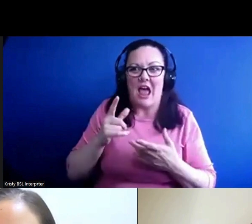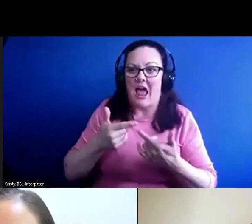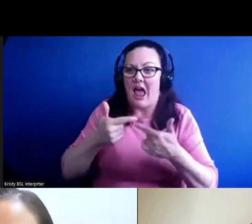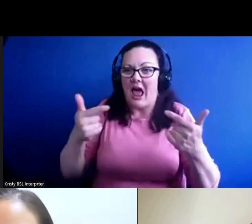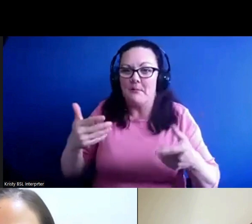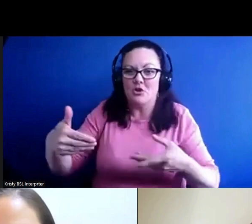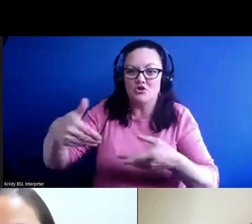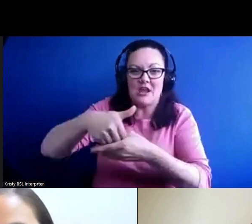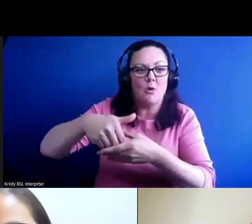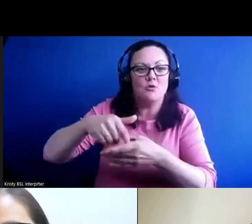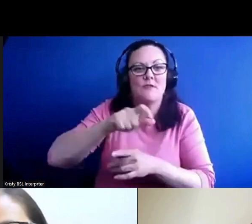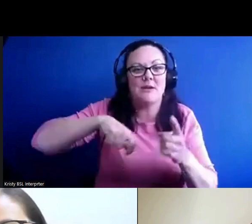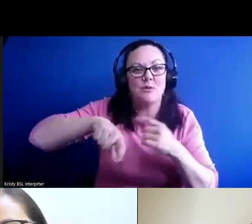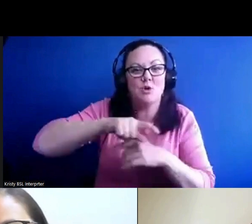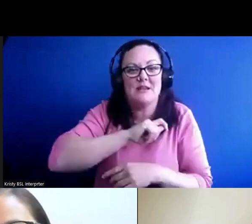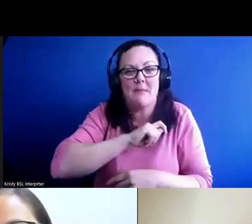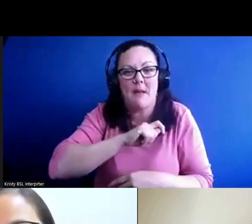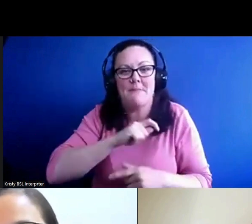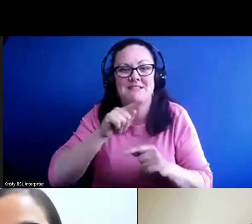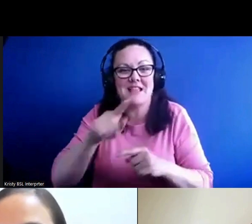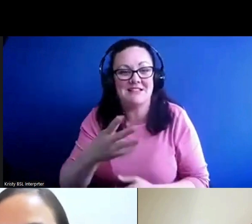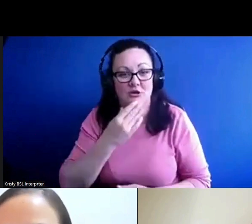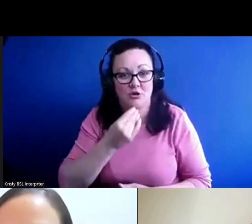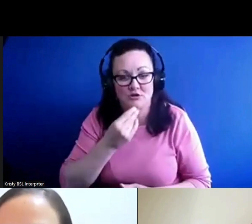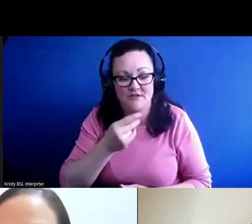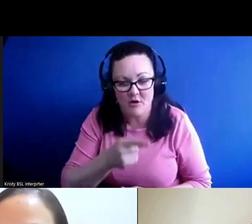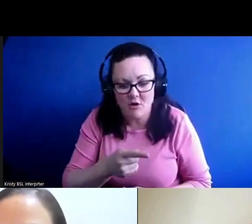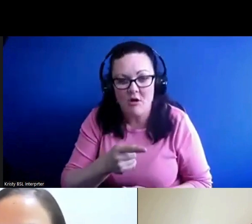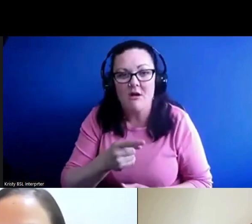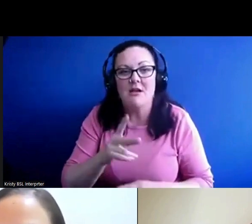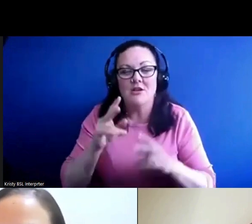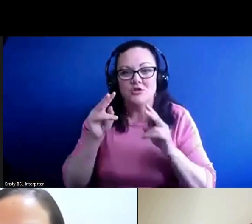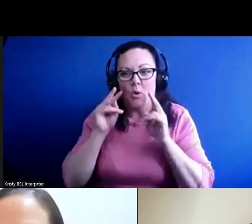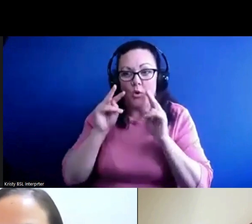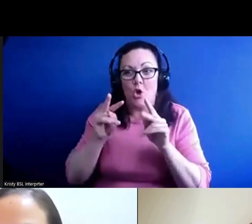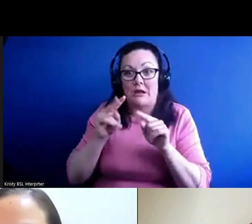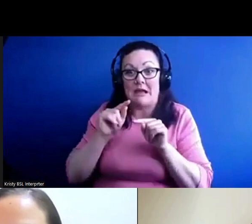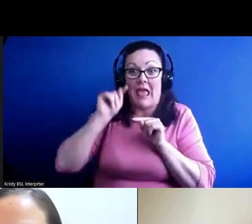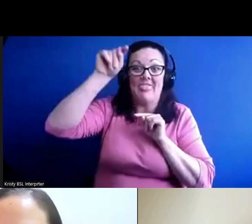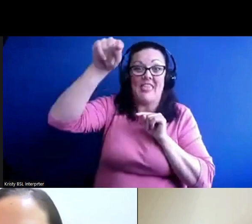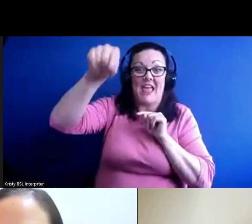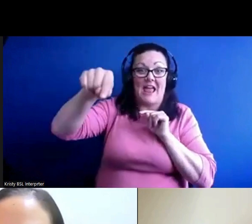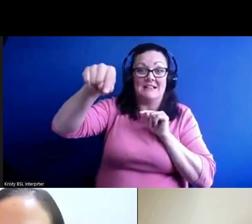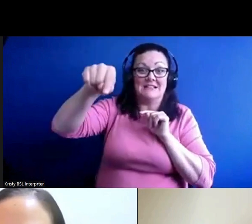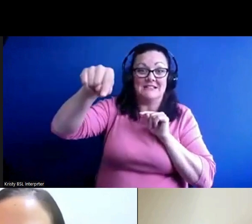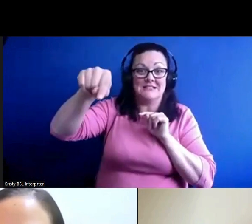members need how useful that would be so actually looking at the end determines the rest of it for us.